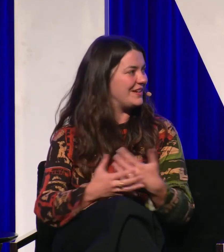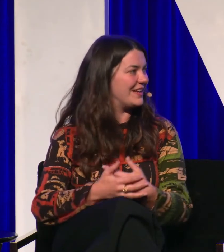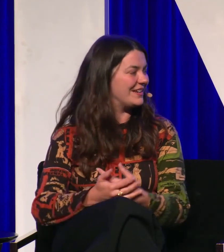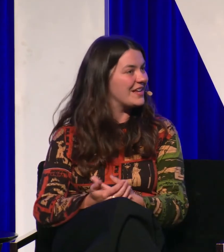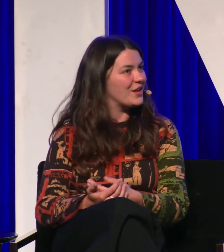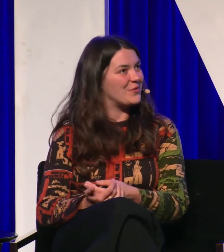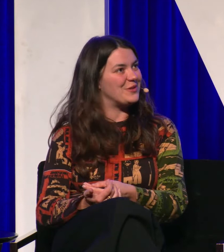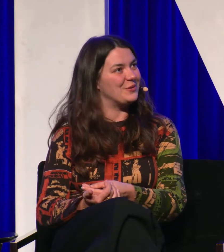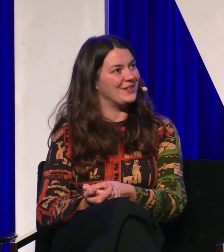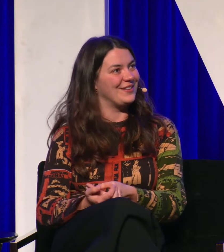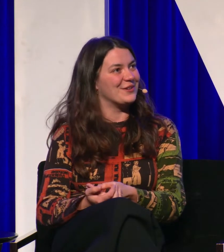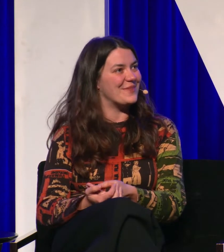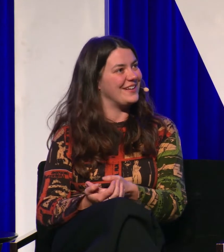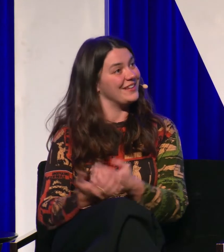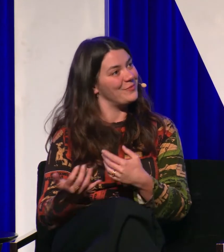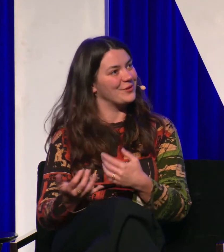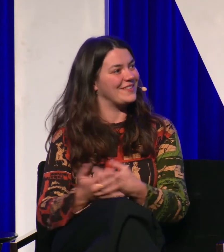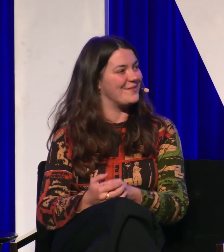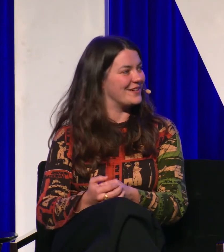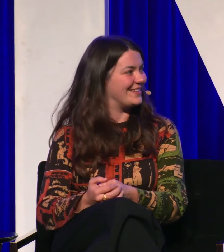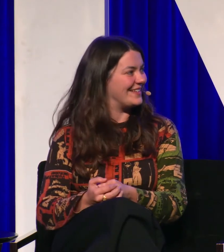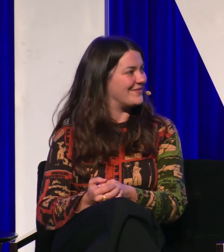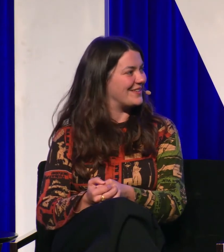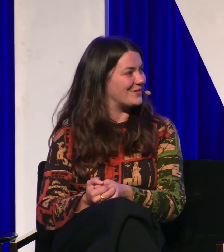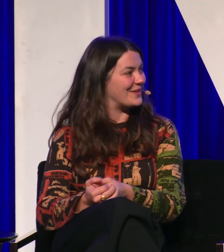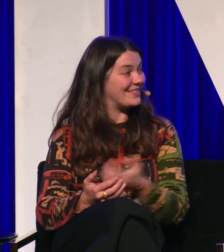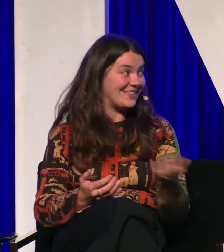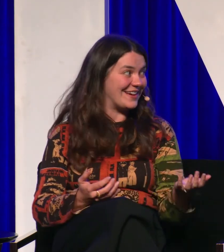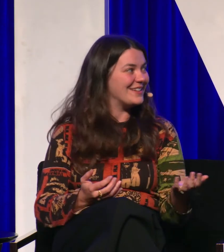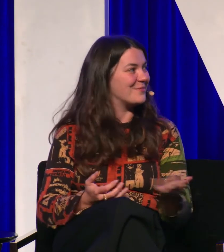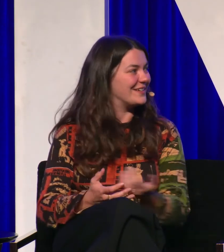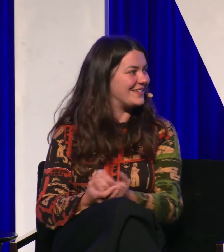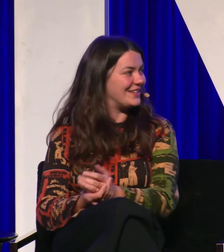And when you look at the sort of money that sports, say, brings in and the sort of money that the arts brings in,